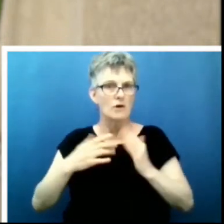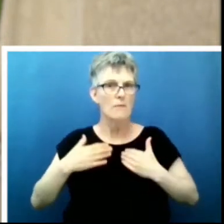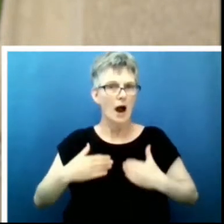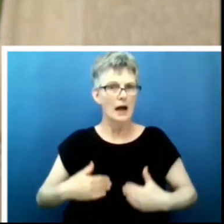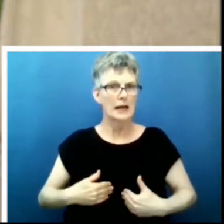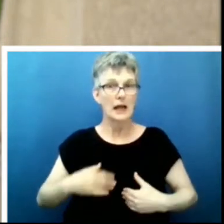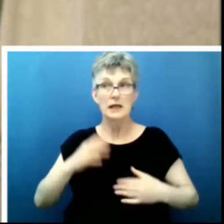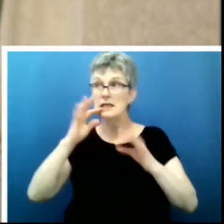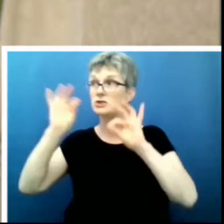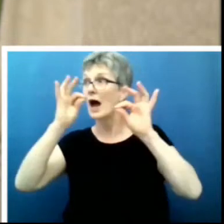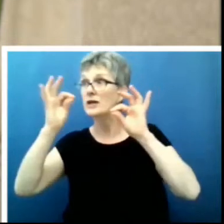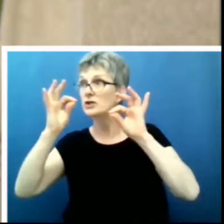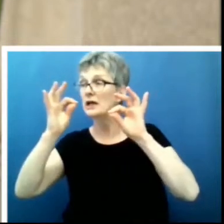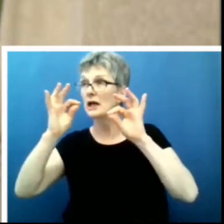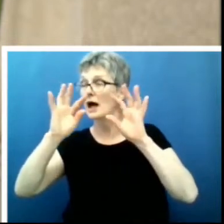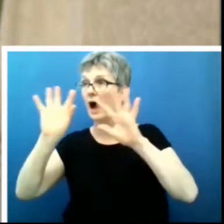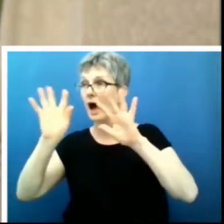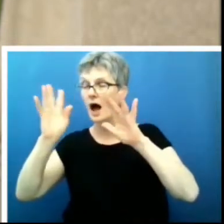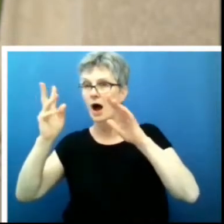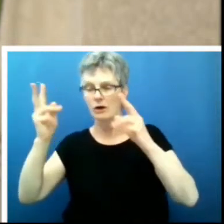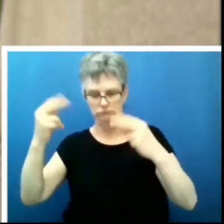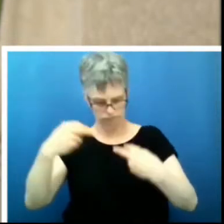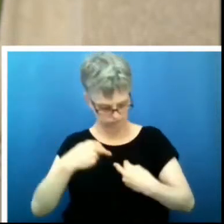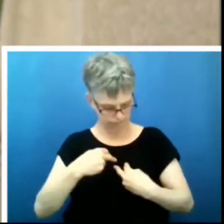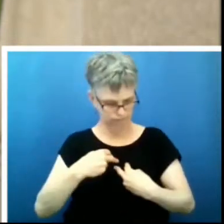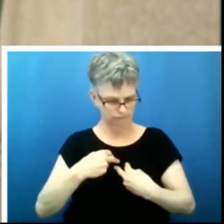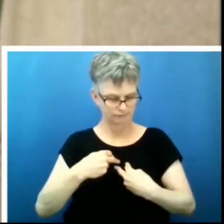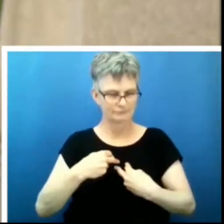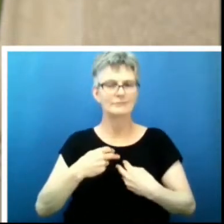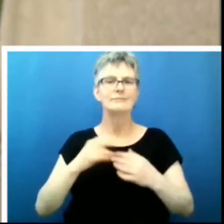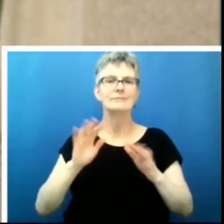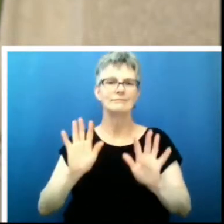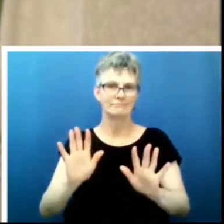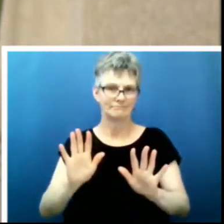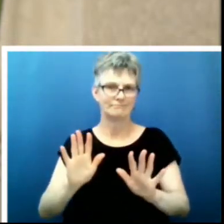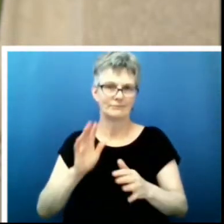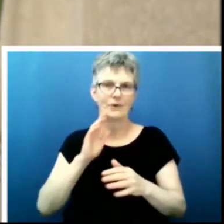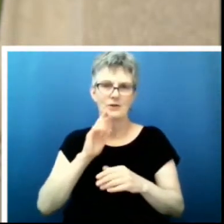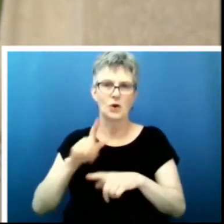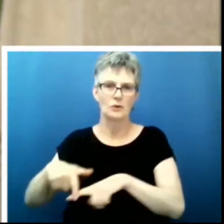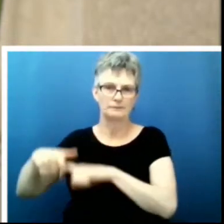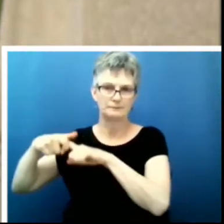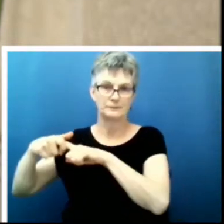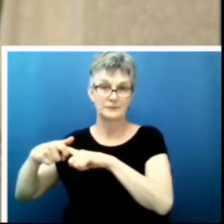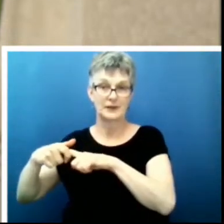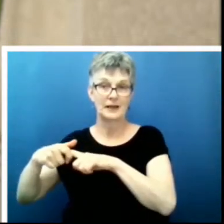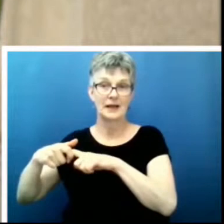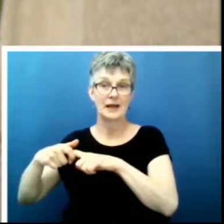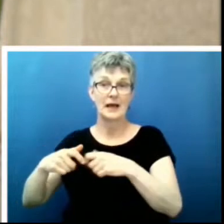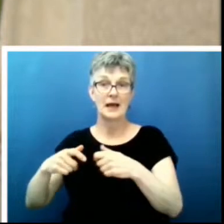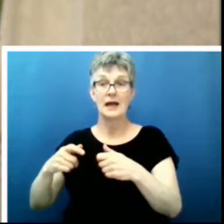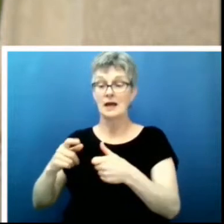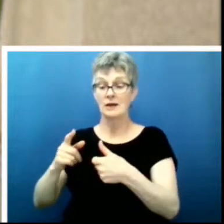All right you can stop now. So far we have accepted chaos, allowed chaos